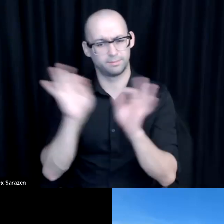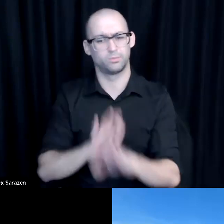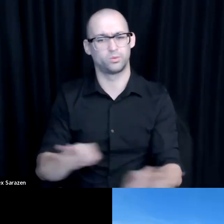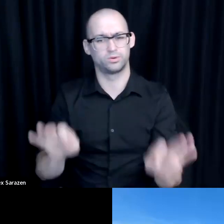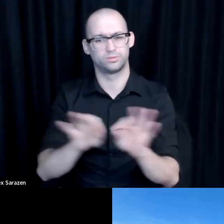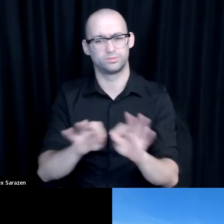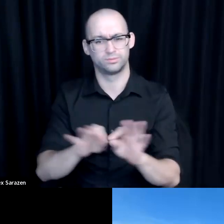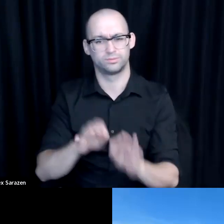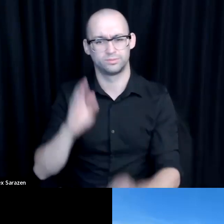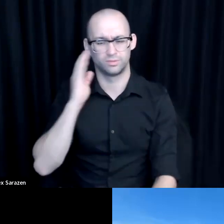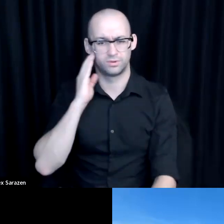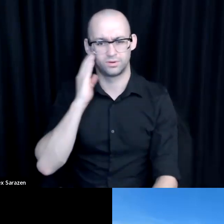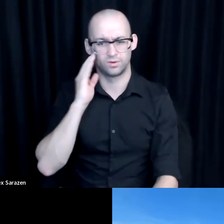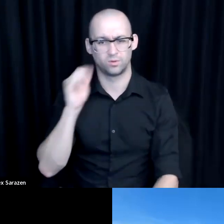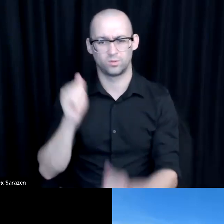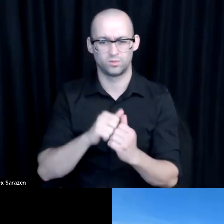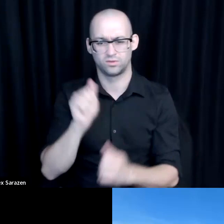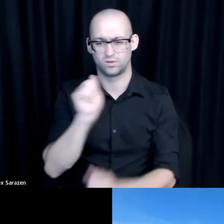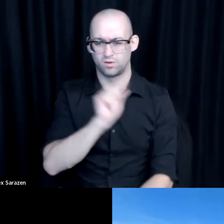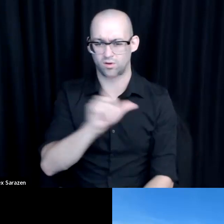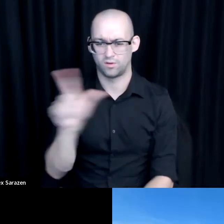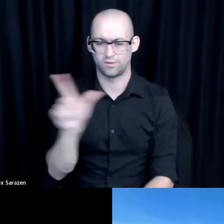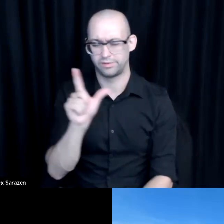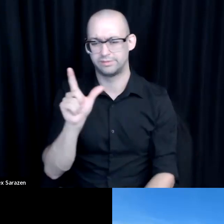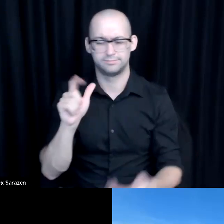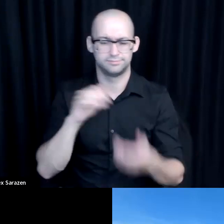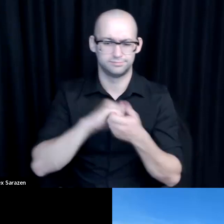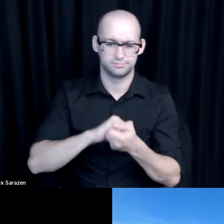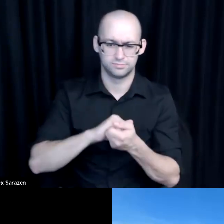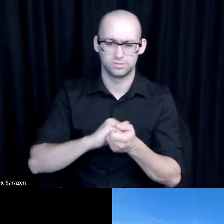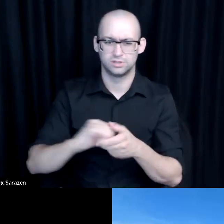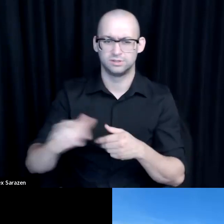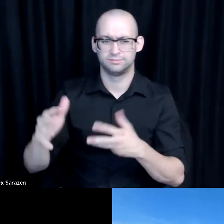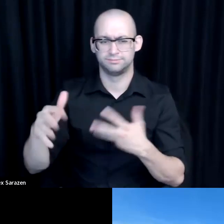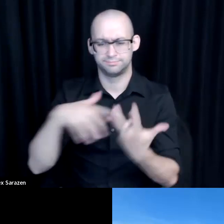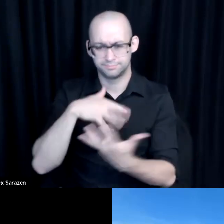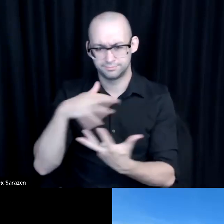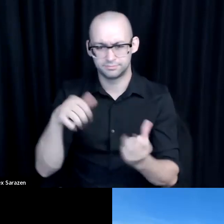you know, in all of our engagements over the last couple of years that we've done in partnership